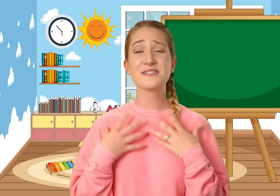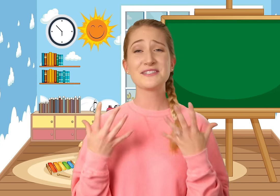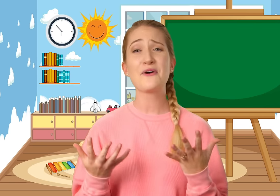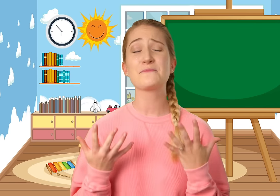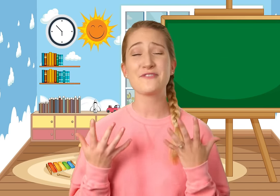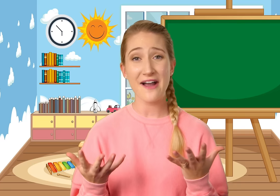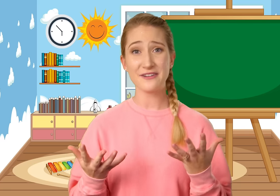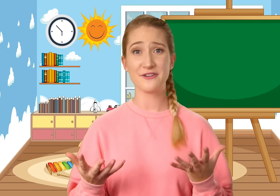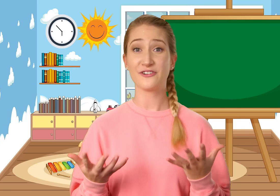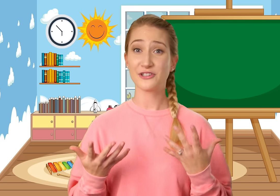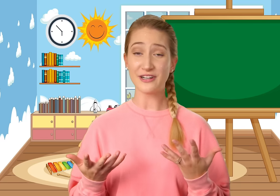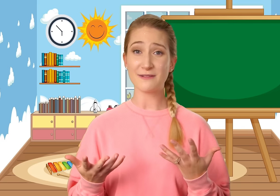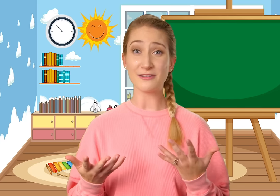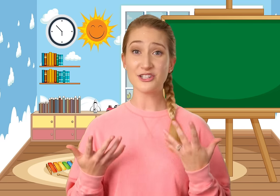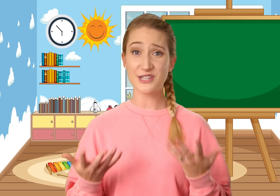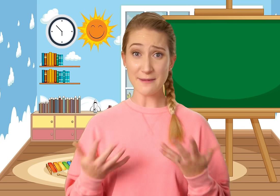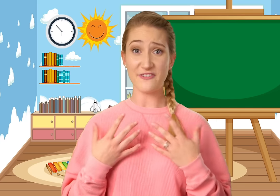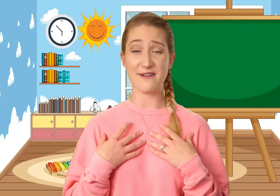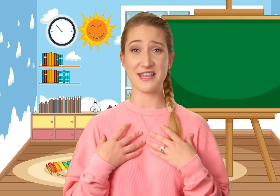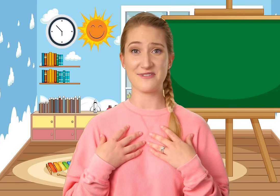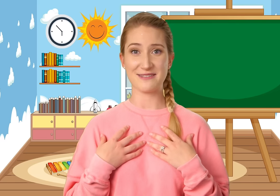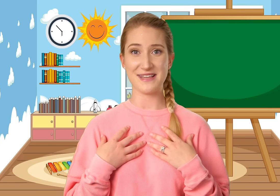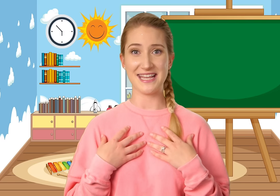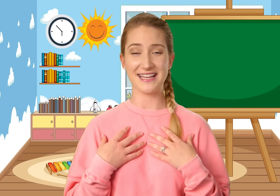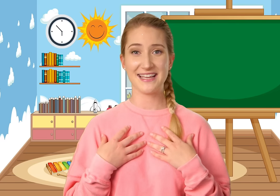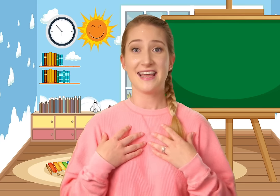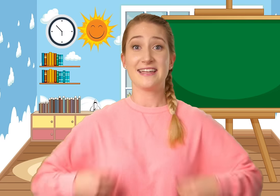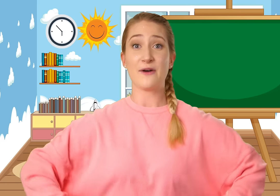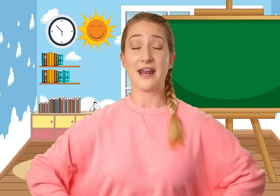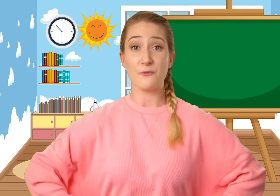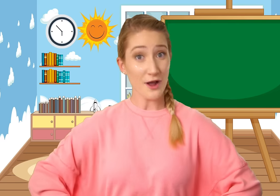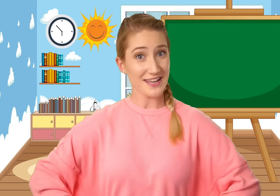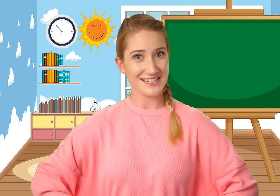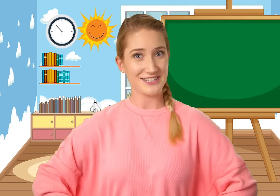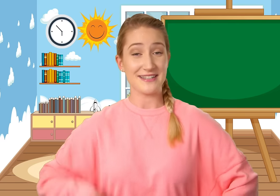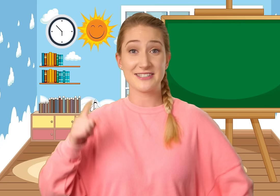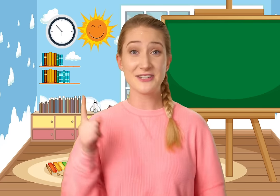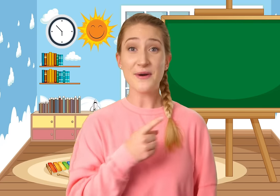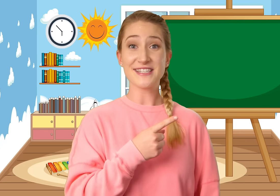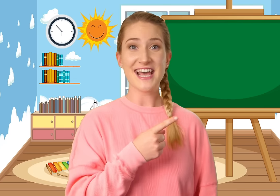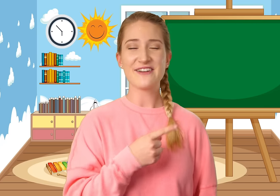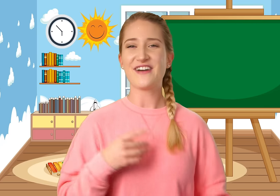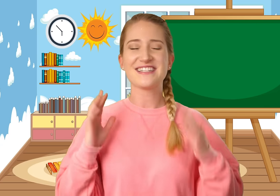I'm so proud of you for learning about the shape family with me. Now what I want you to do is go outside and find as